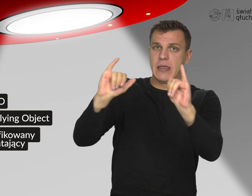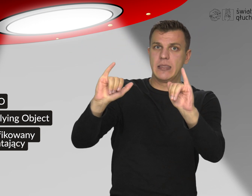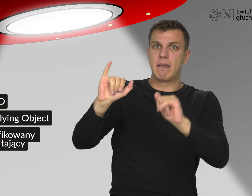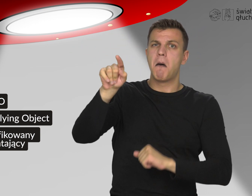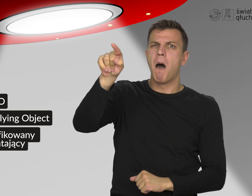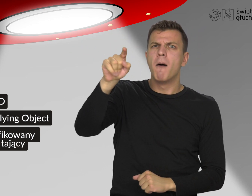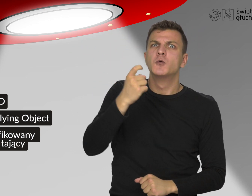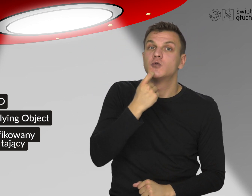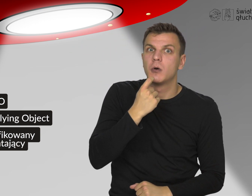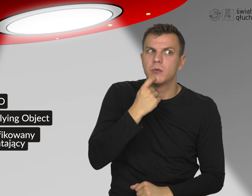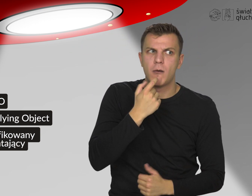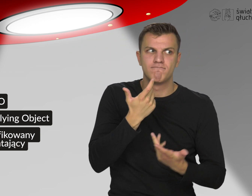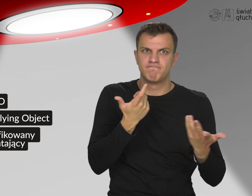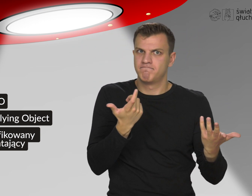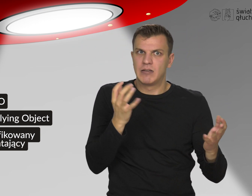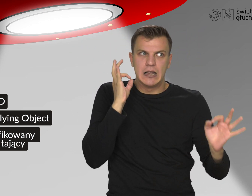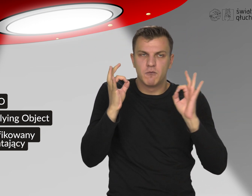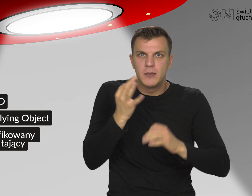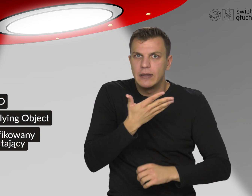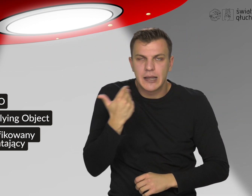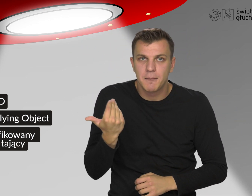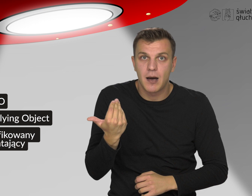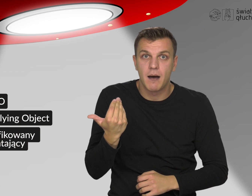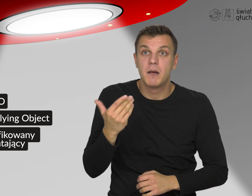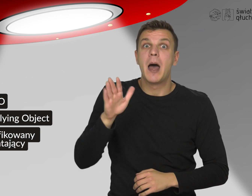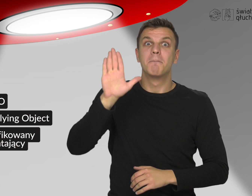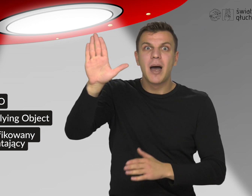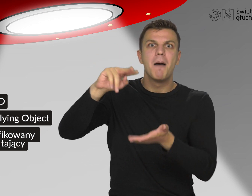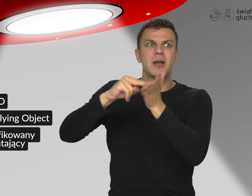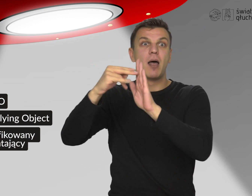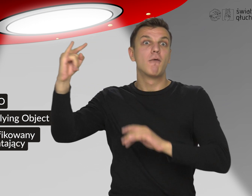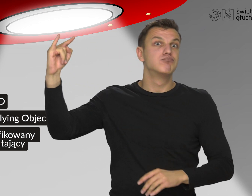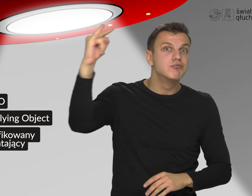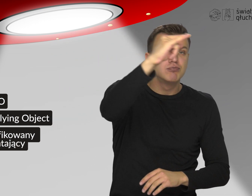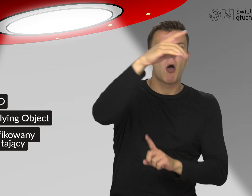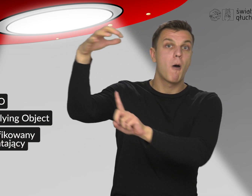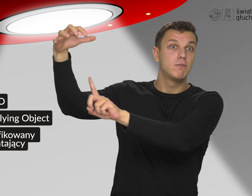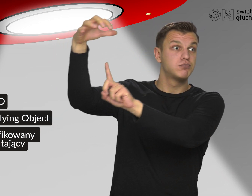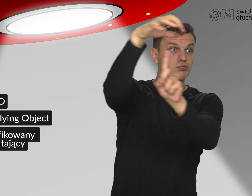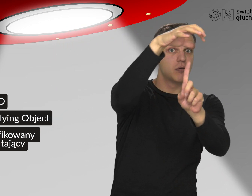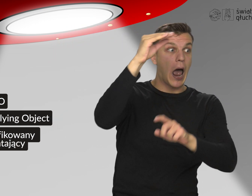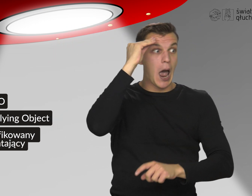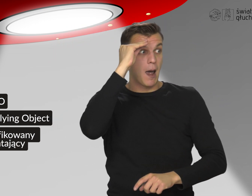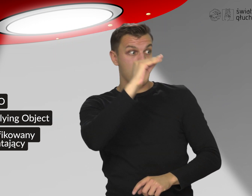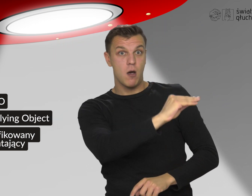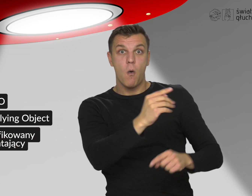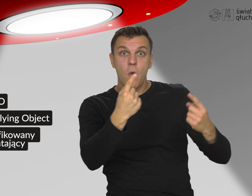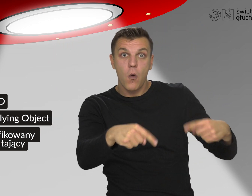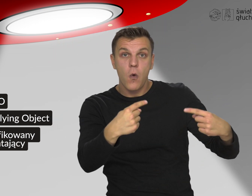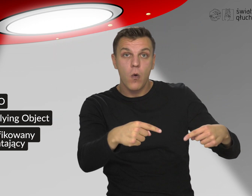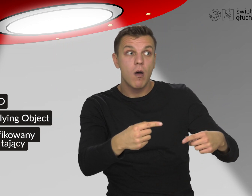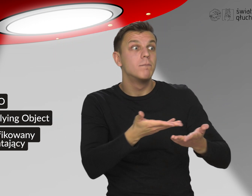that hasn’t submitted a flight plan.